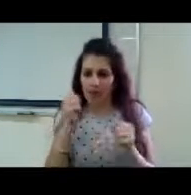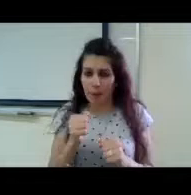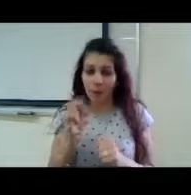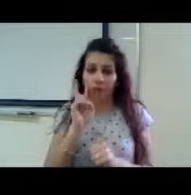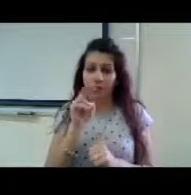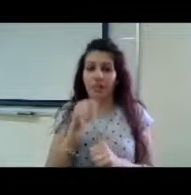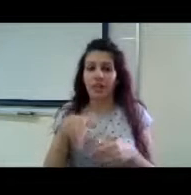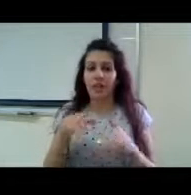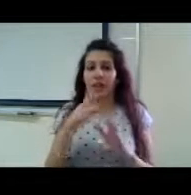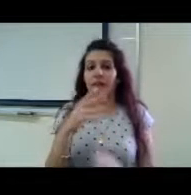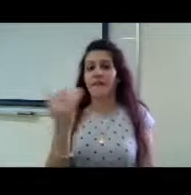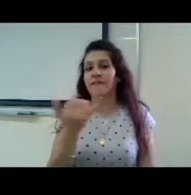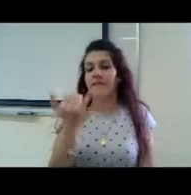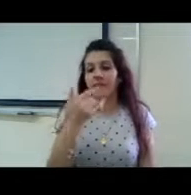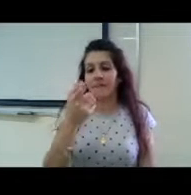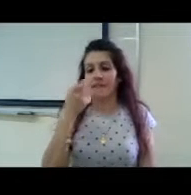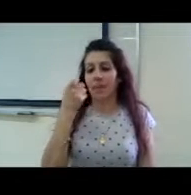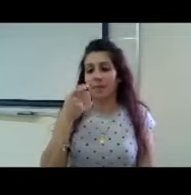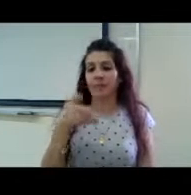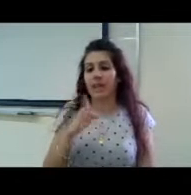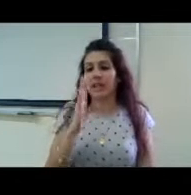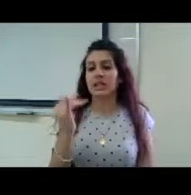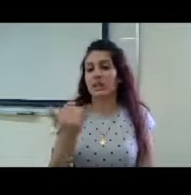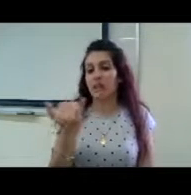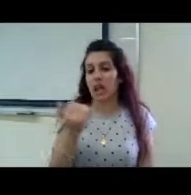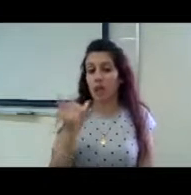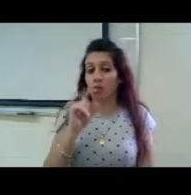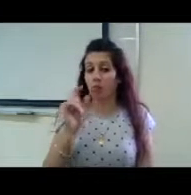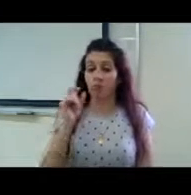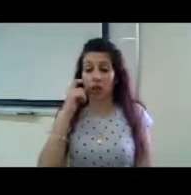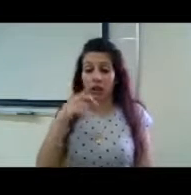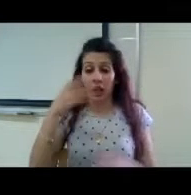all in response to COBIT so for educators that might have access to